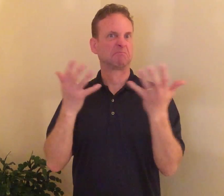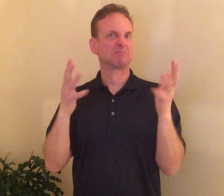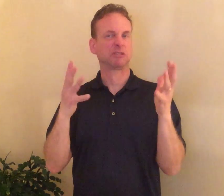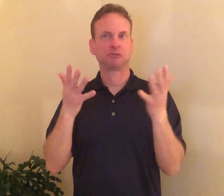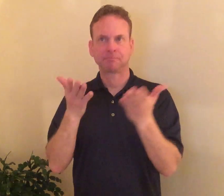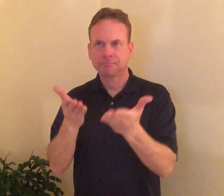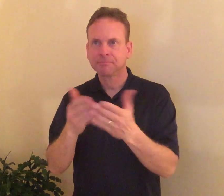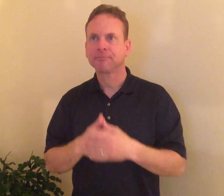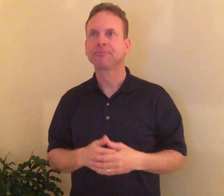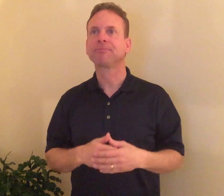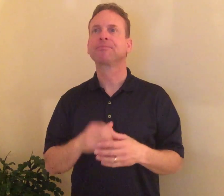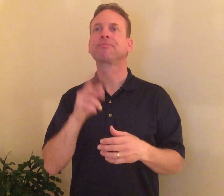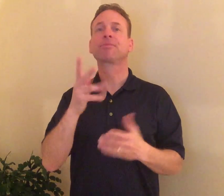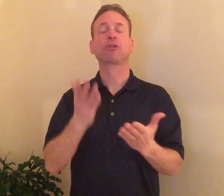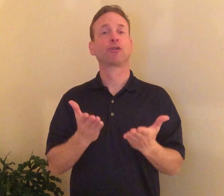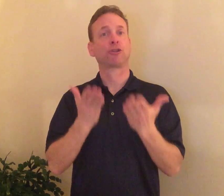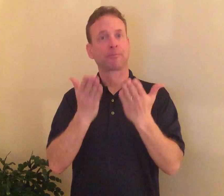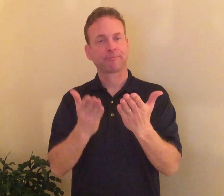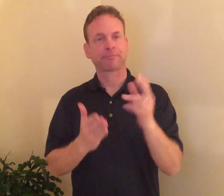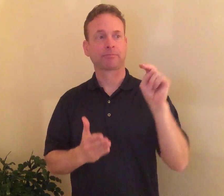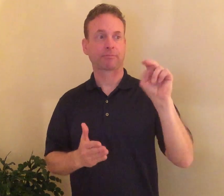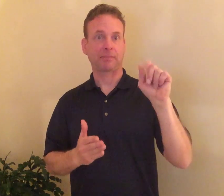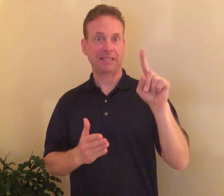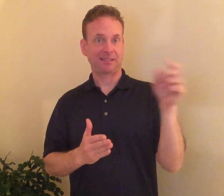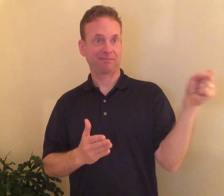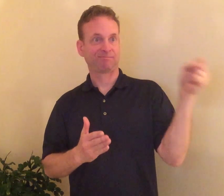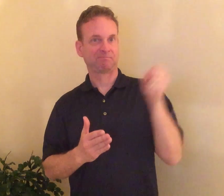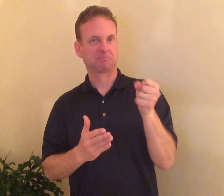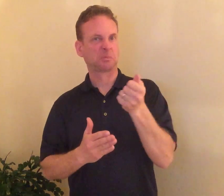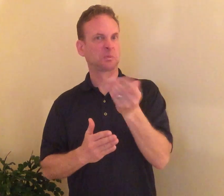agencies. The recommendation is that NAD nominate four